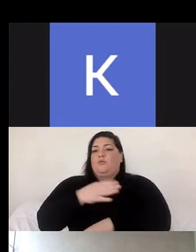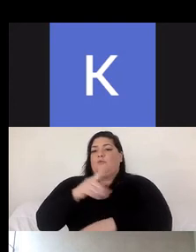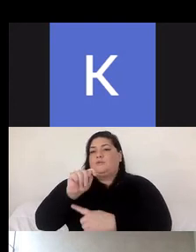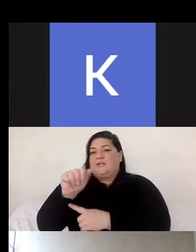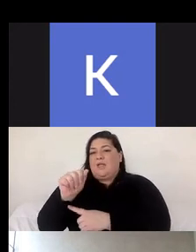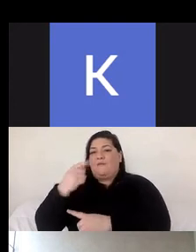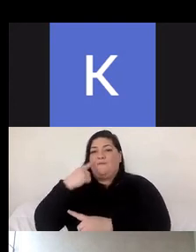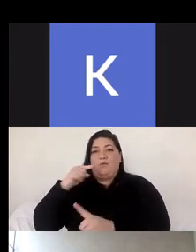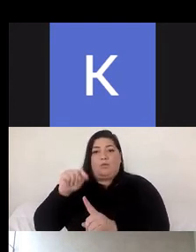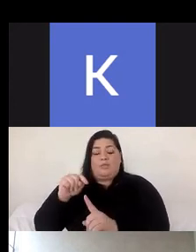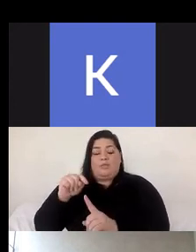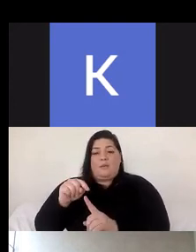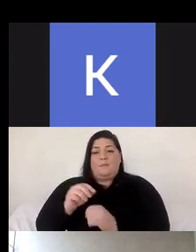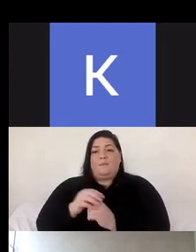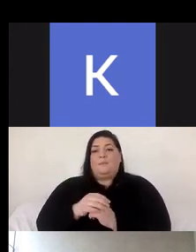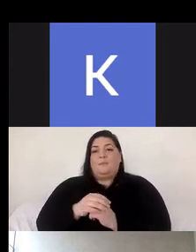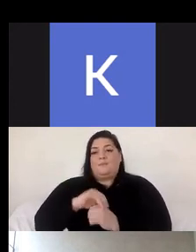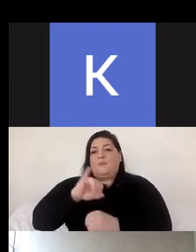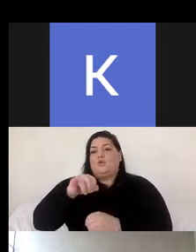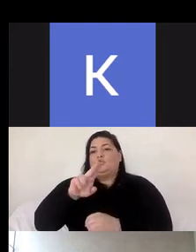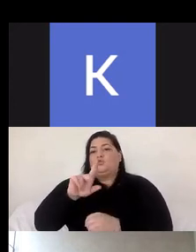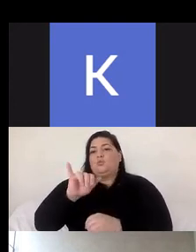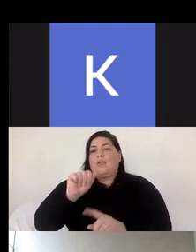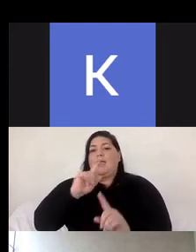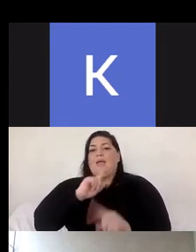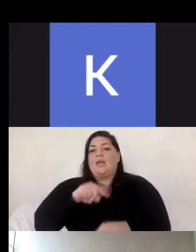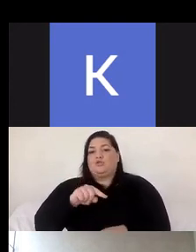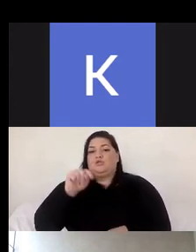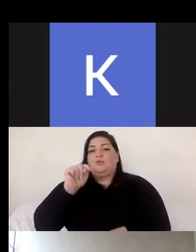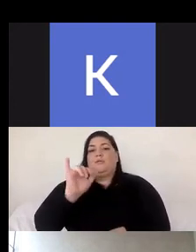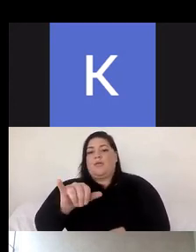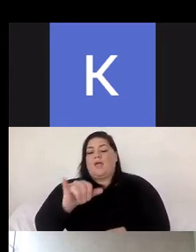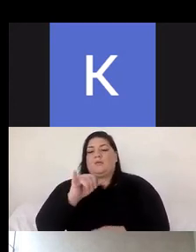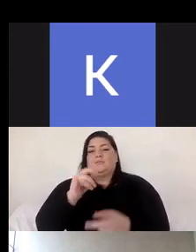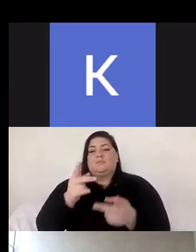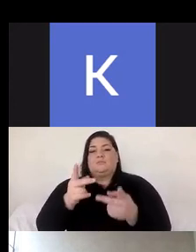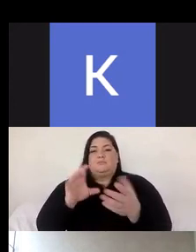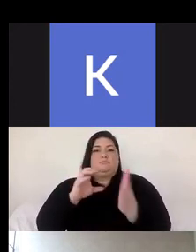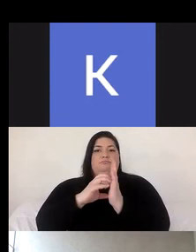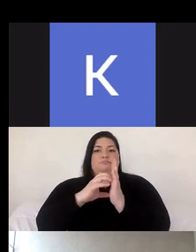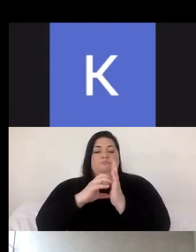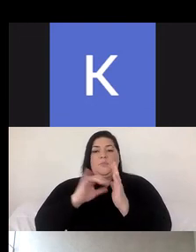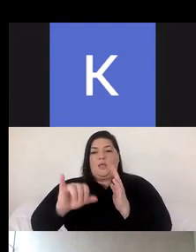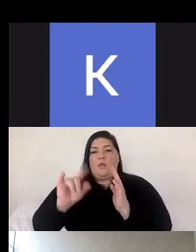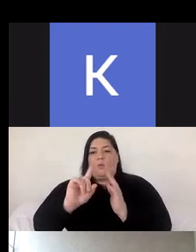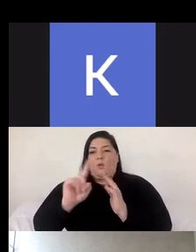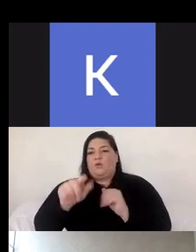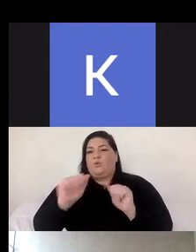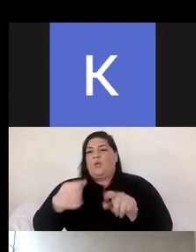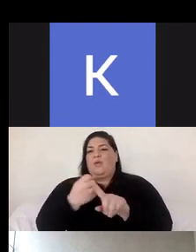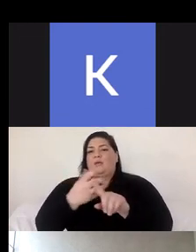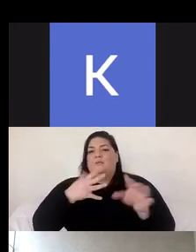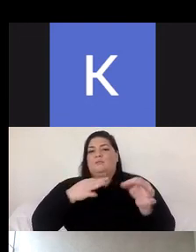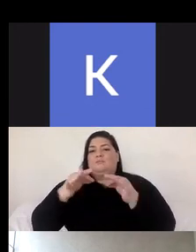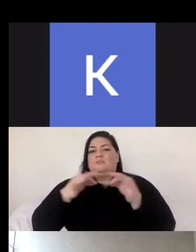And yeah, Julia answered that this is a place that you can talk about TA that you've received,